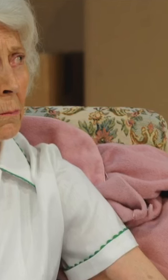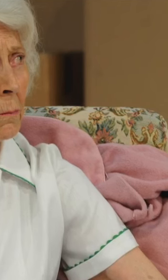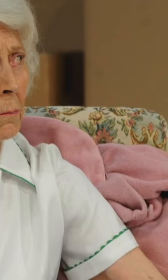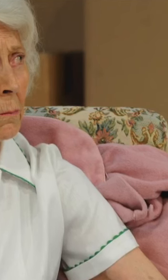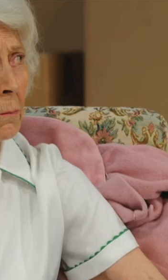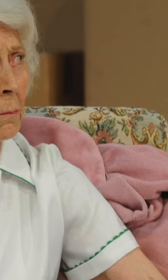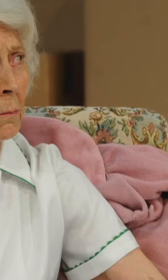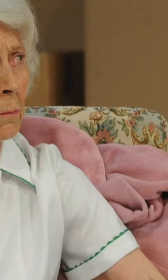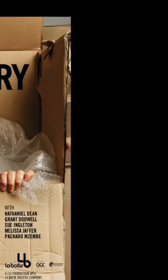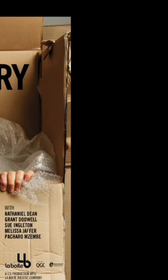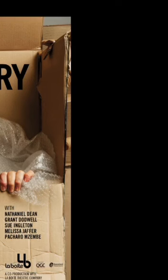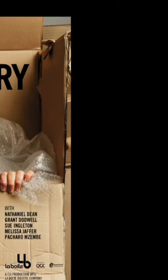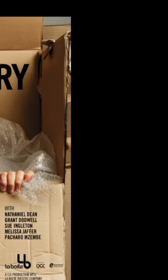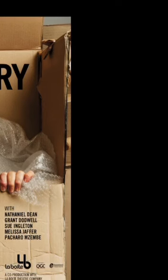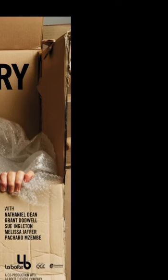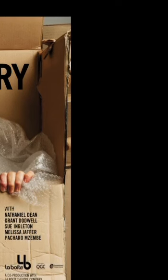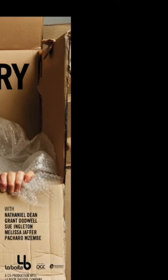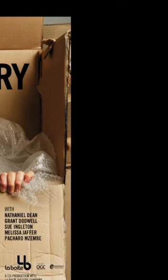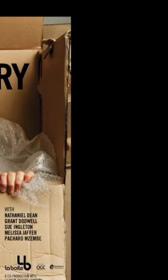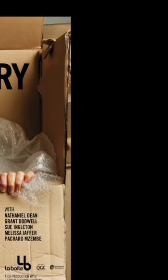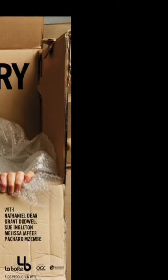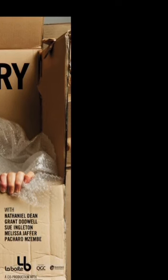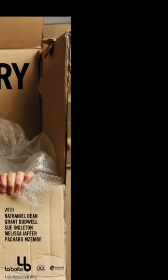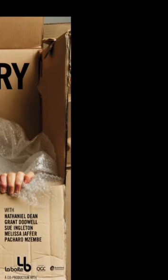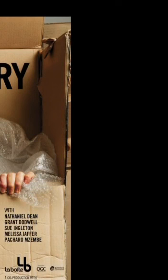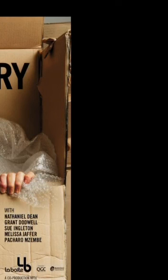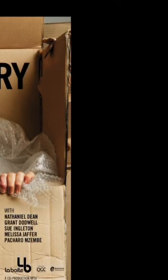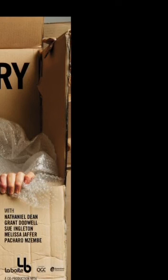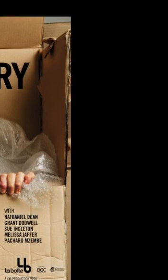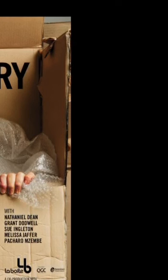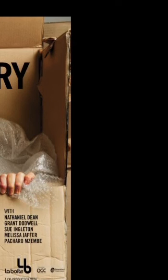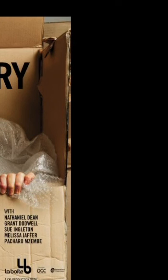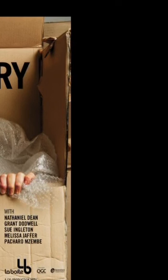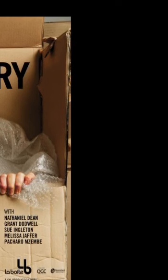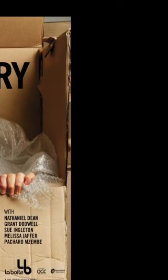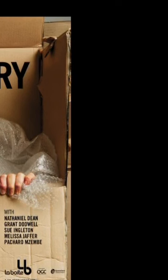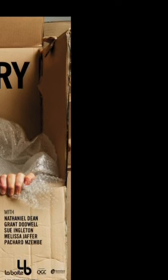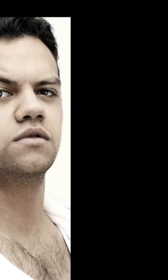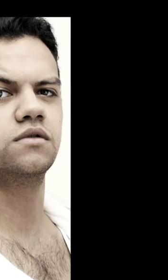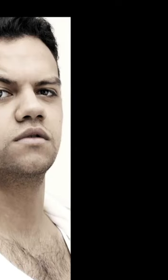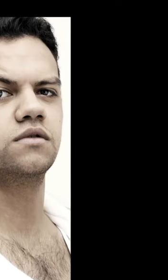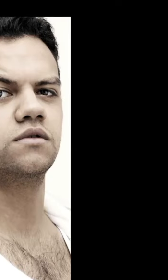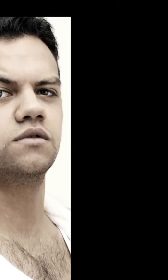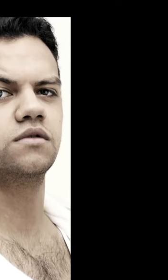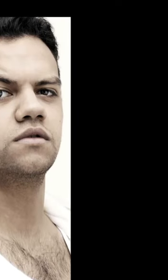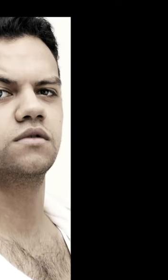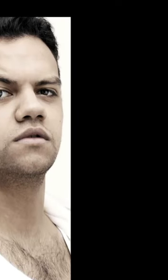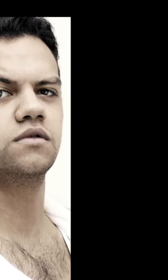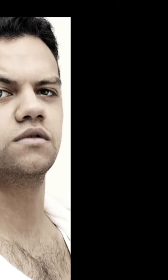in the existential comedy Gwen In Purgatory to an internationally acclaimed adaptation of Peter Pan.